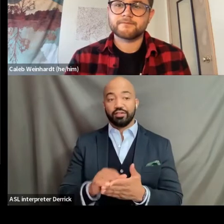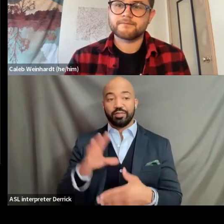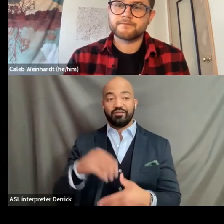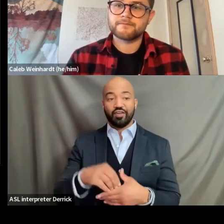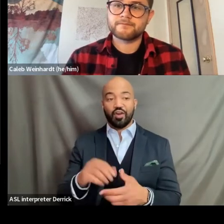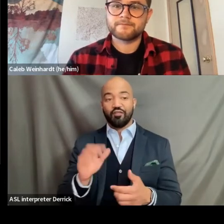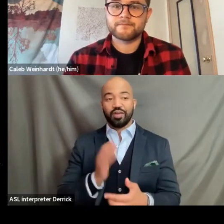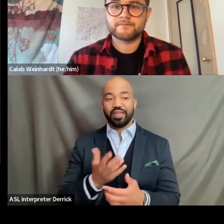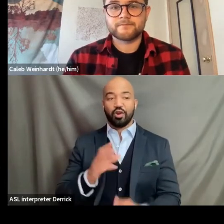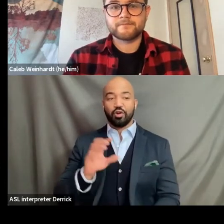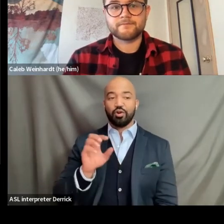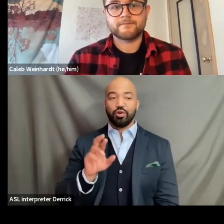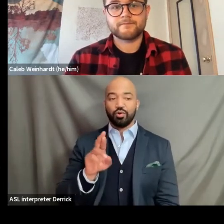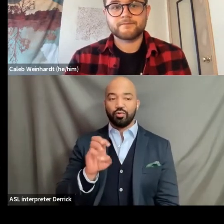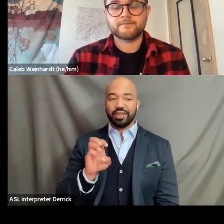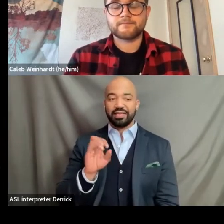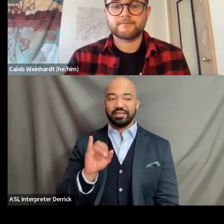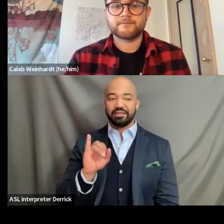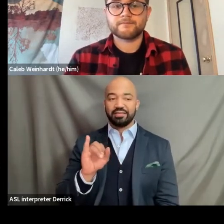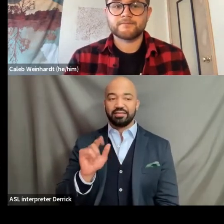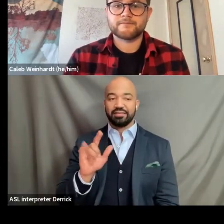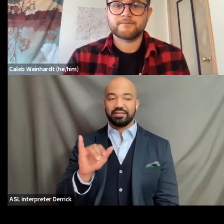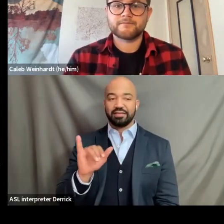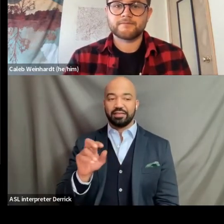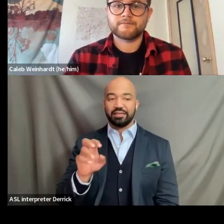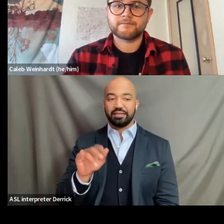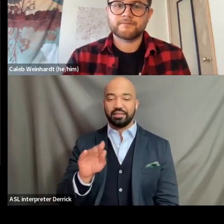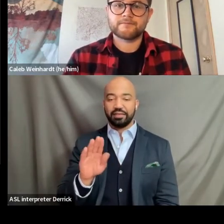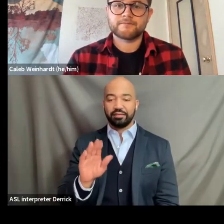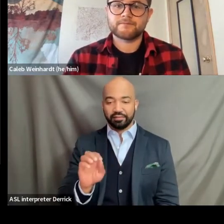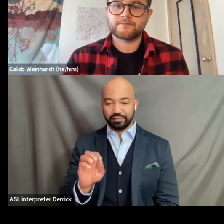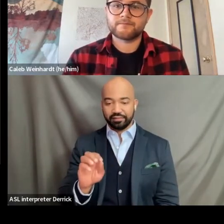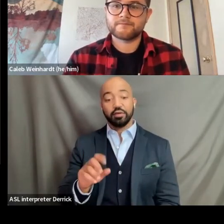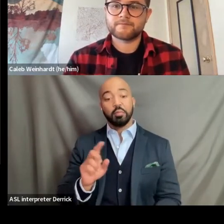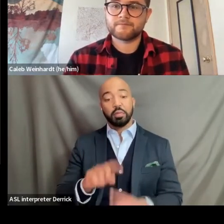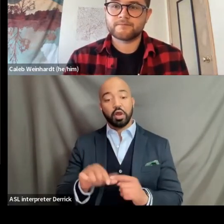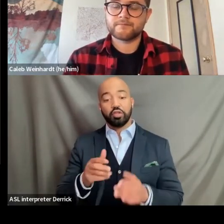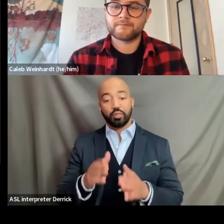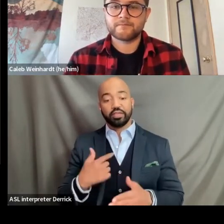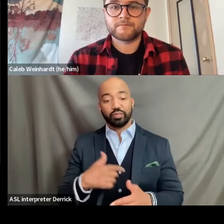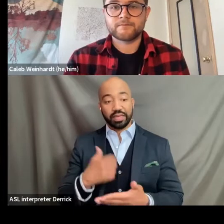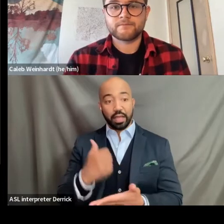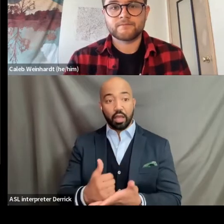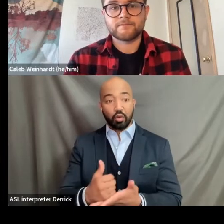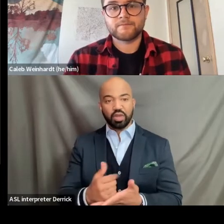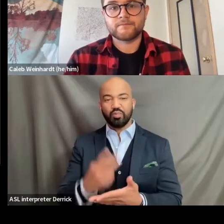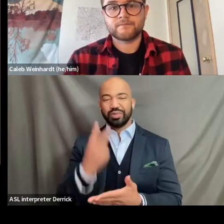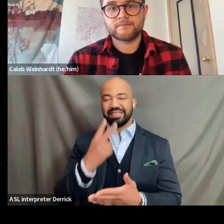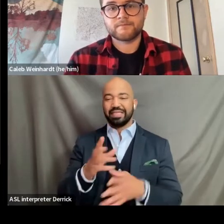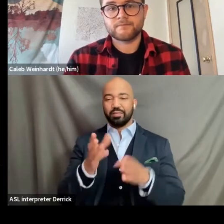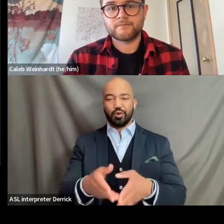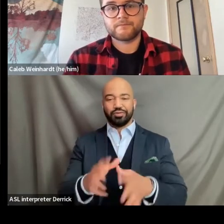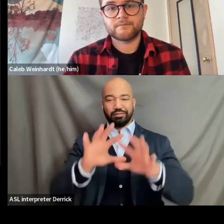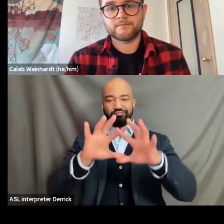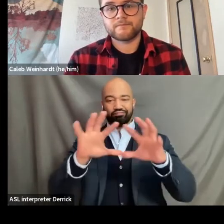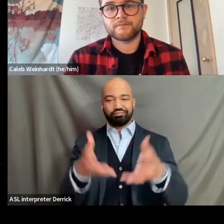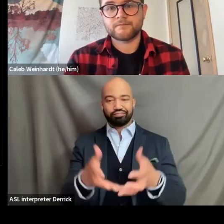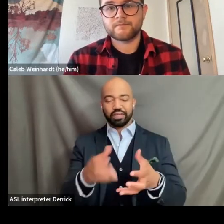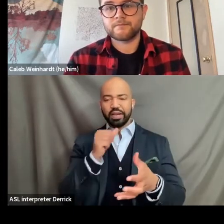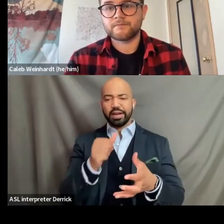but some of the other ways that we can help folks be resilient is to really see people's wholeness. So to not try to convert people